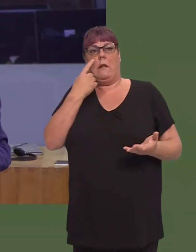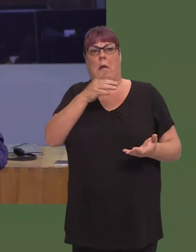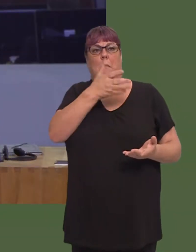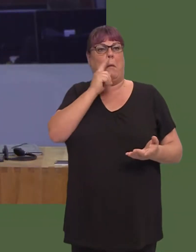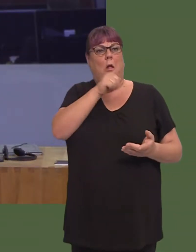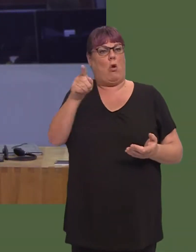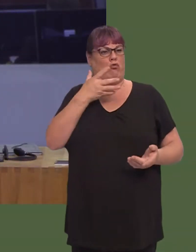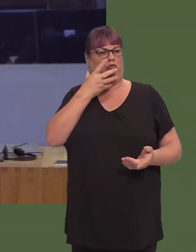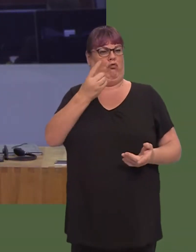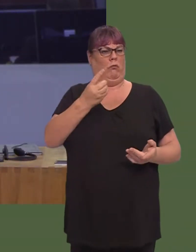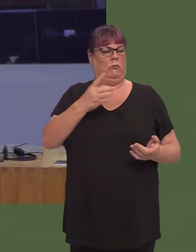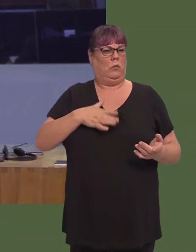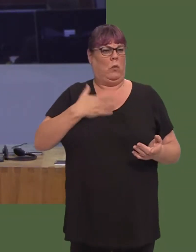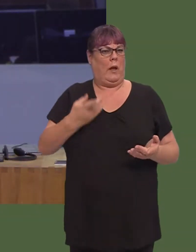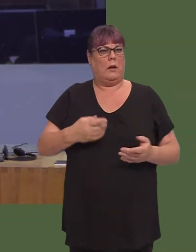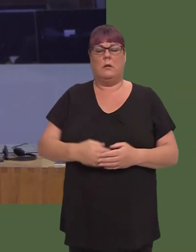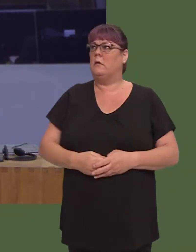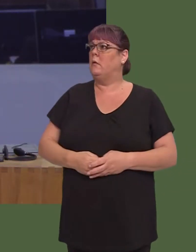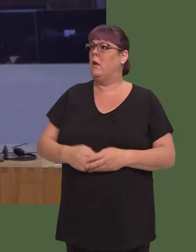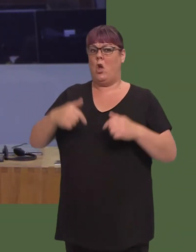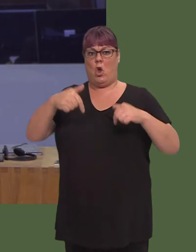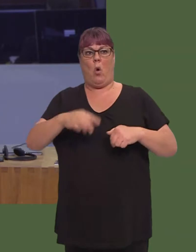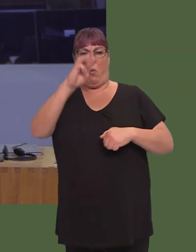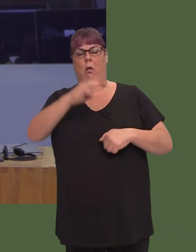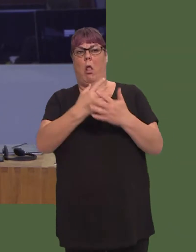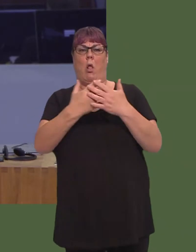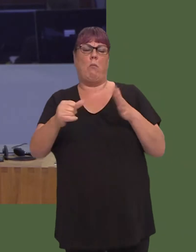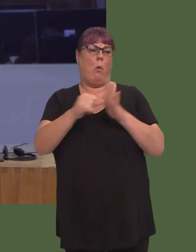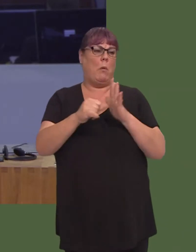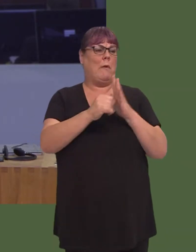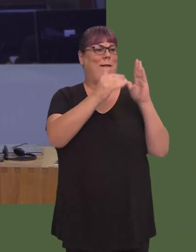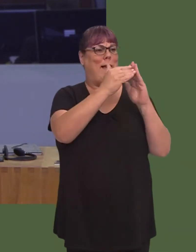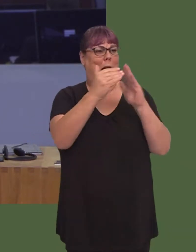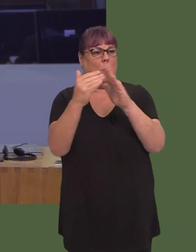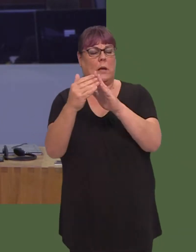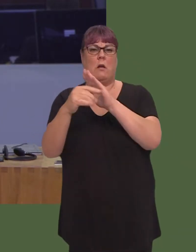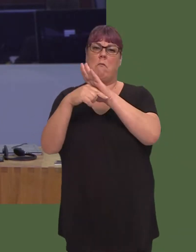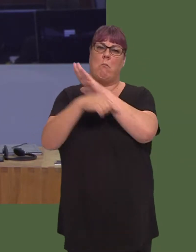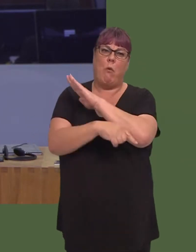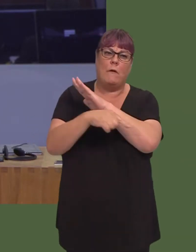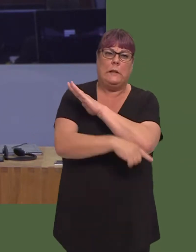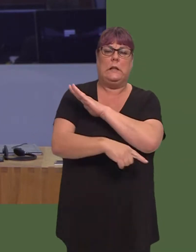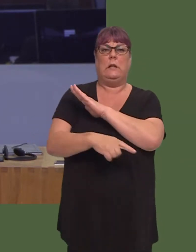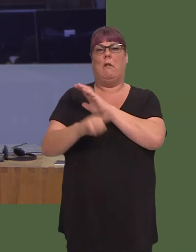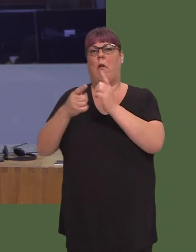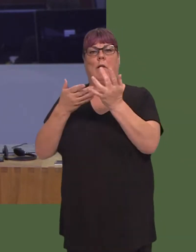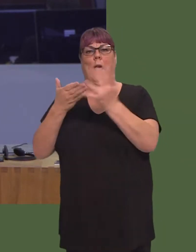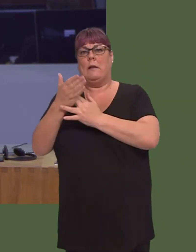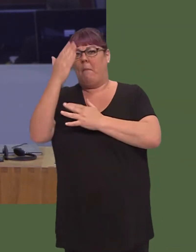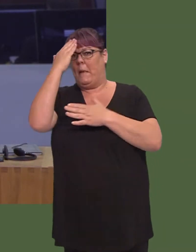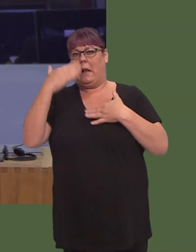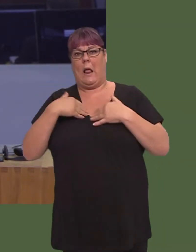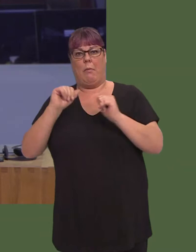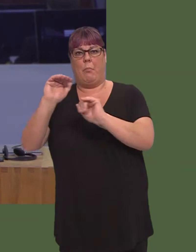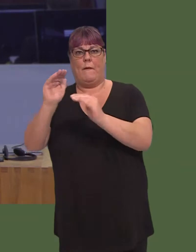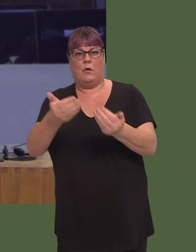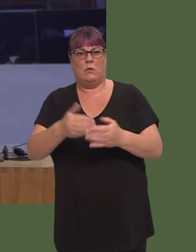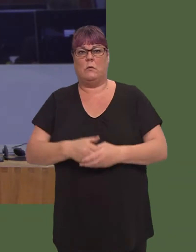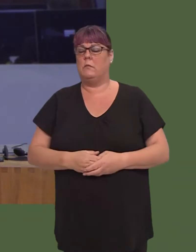or discharged was two hours and 48 minutes in August. Now, given the specific concern,